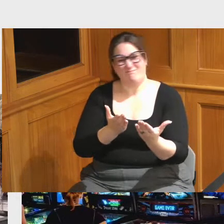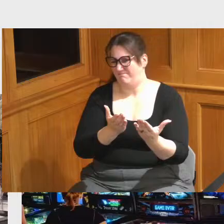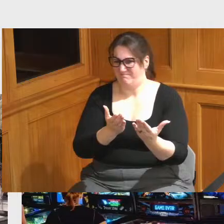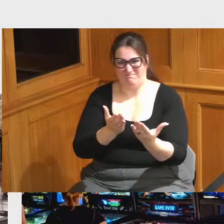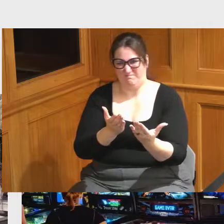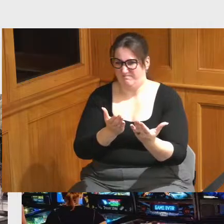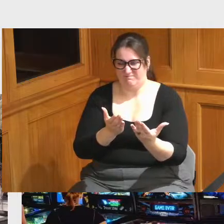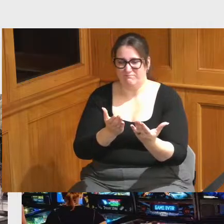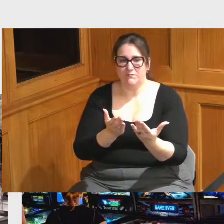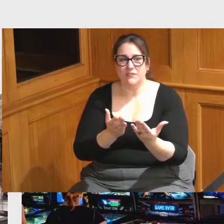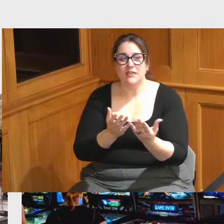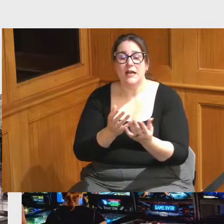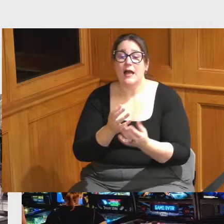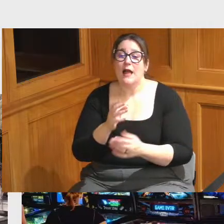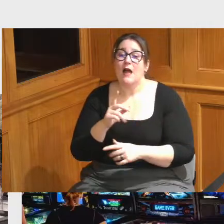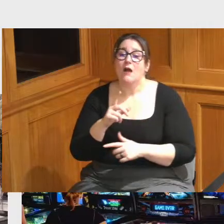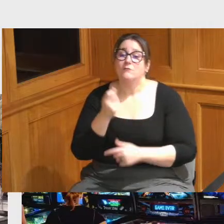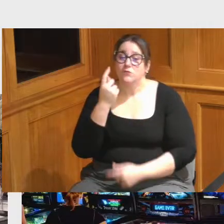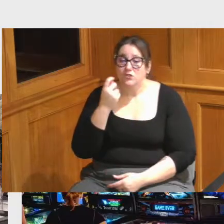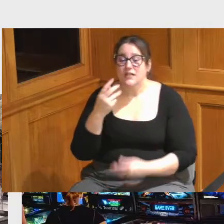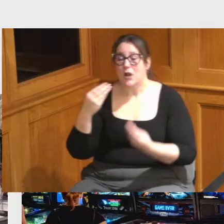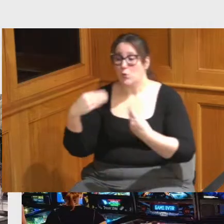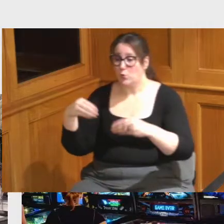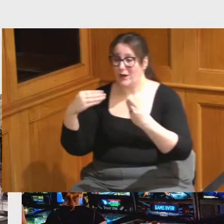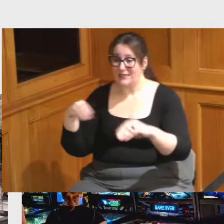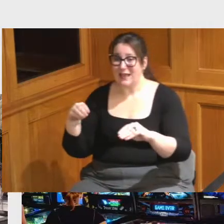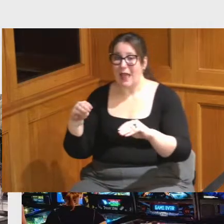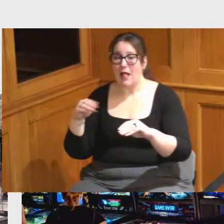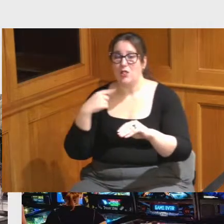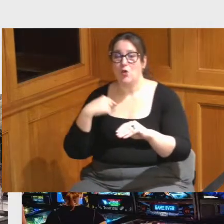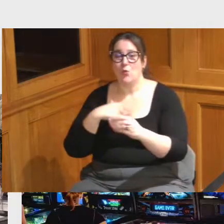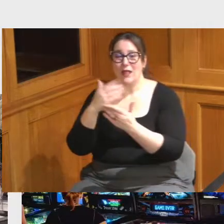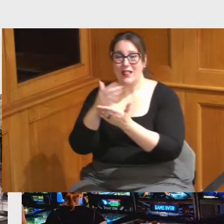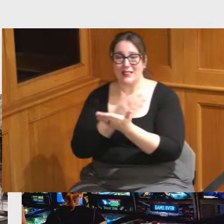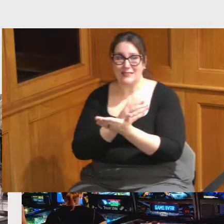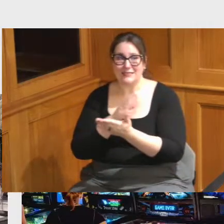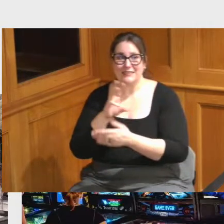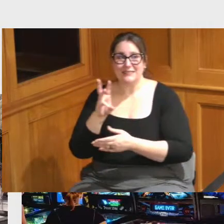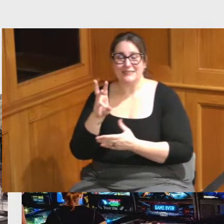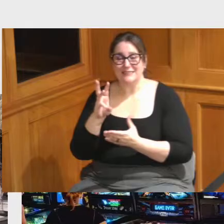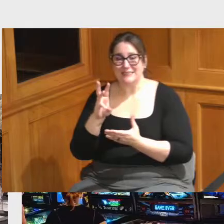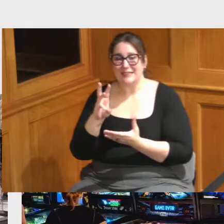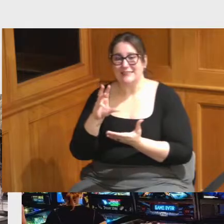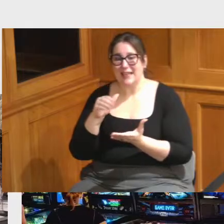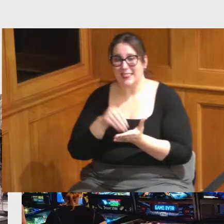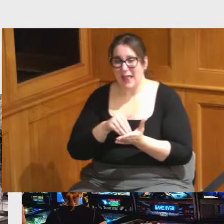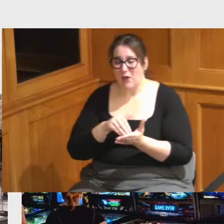significant amount of neighborhood serving retail. We listed 60 to 80,000 square feet to serve the